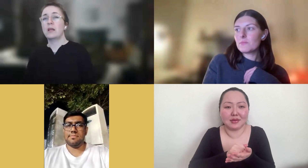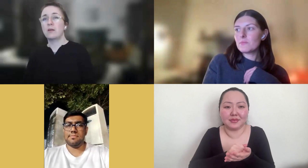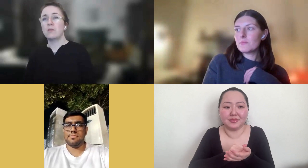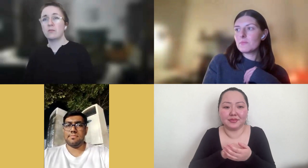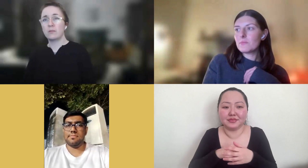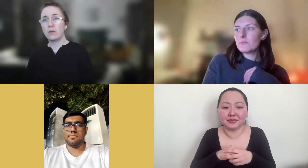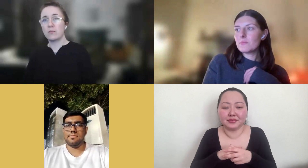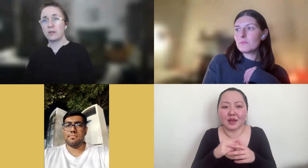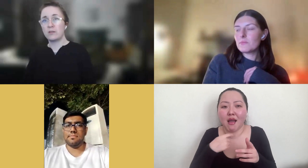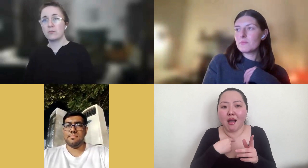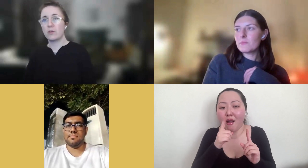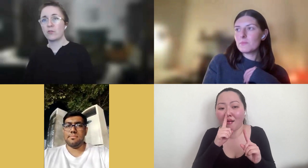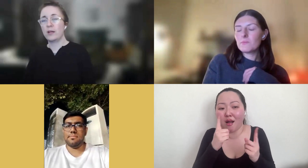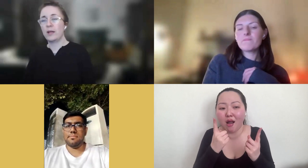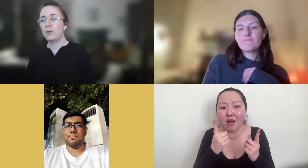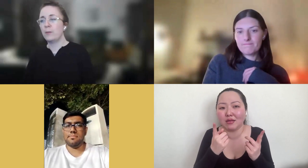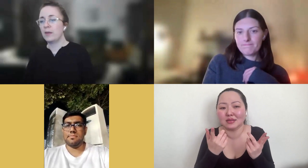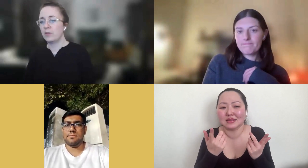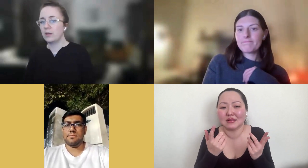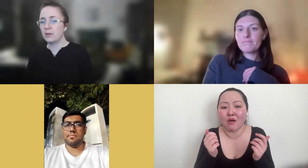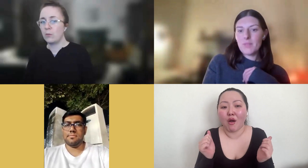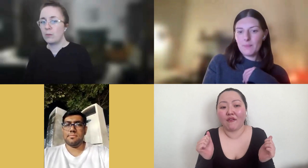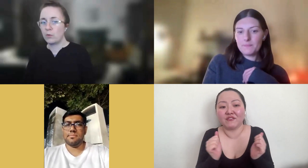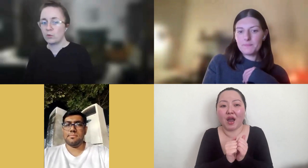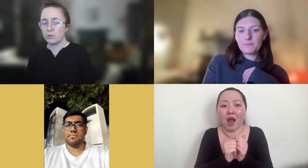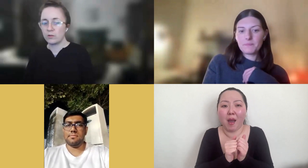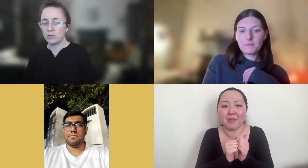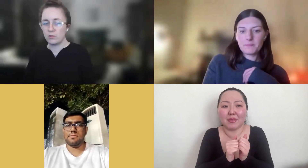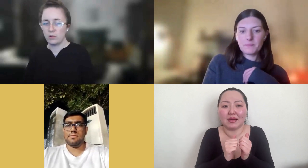a really live conversation for us right now. It is something that when we pitch to the advisory